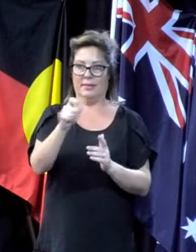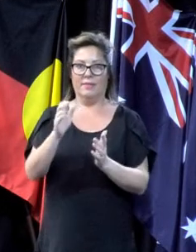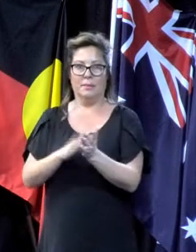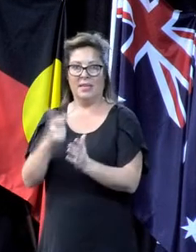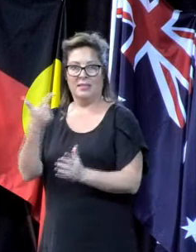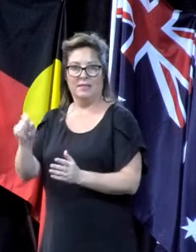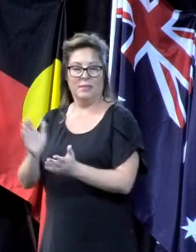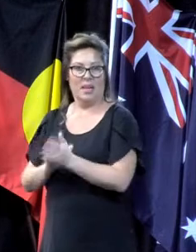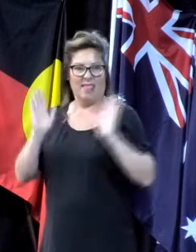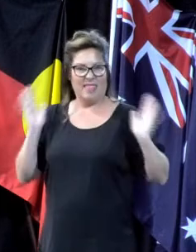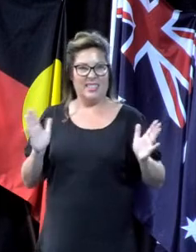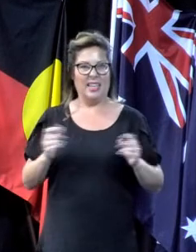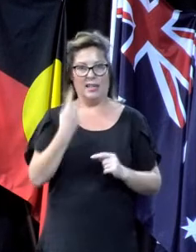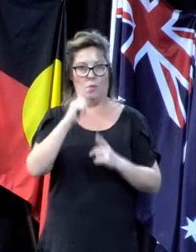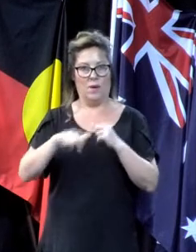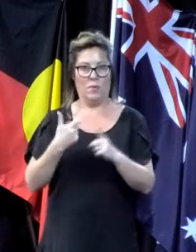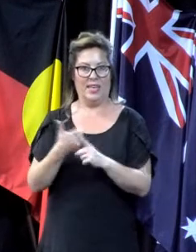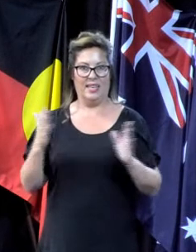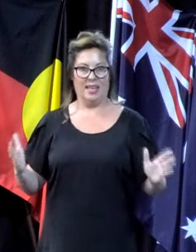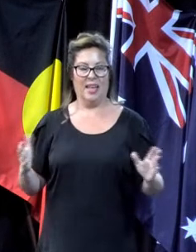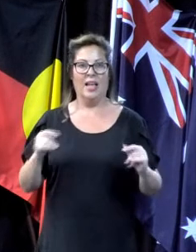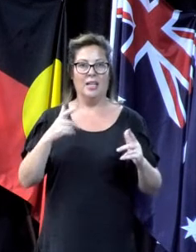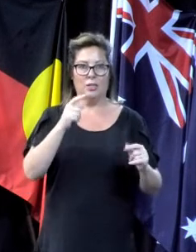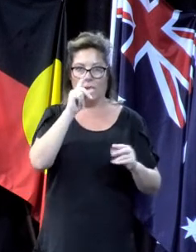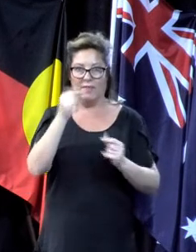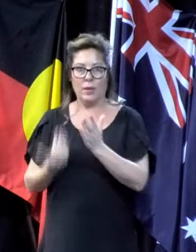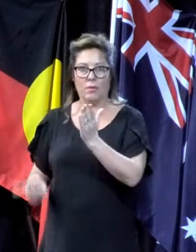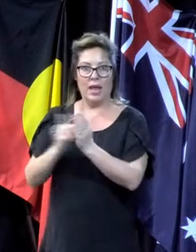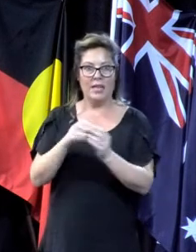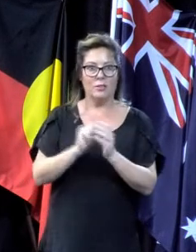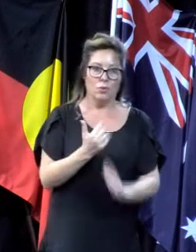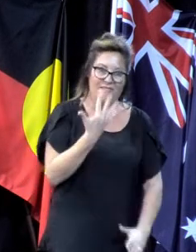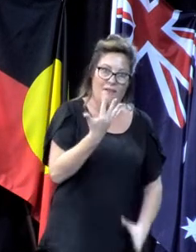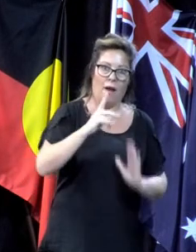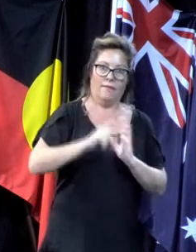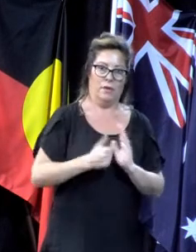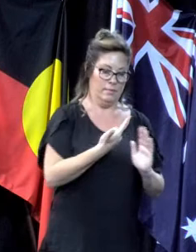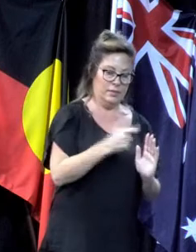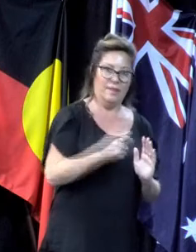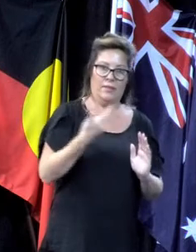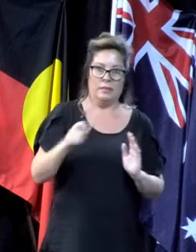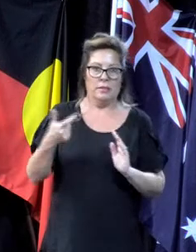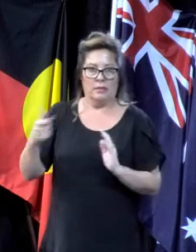So we need to sort of find the balance at some point where we’re going, you know, to value them as teachers and as professionals